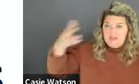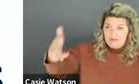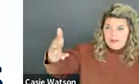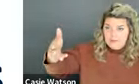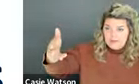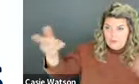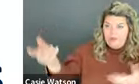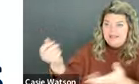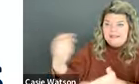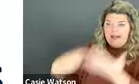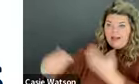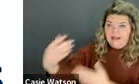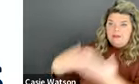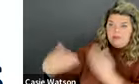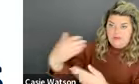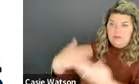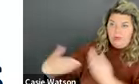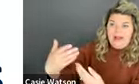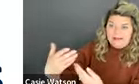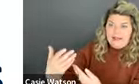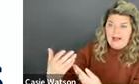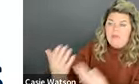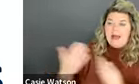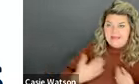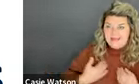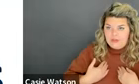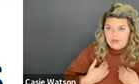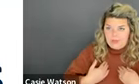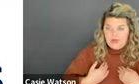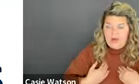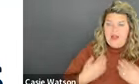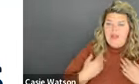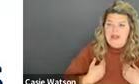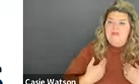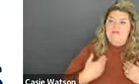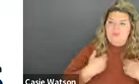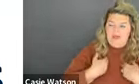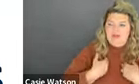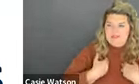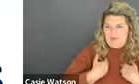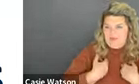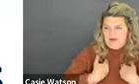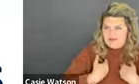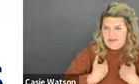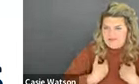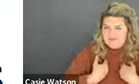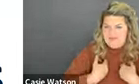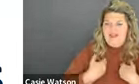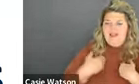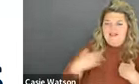and the Deaf-blind person will then sign normal ASL back to the interpreter, and then we understand what they're saying.